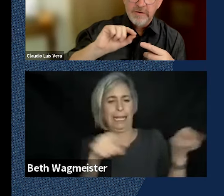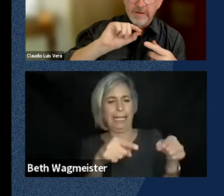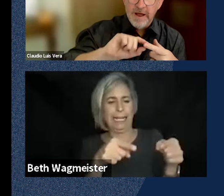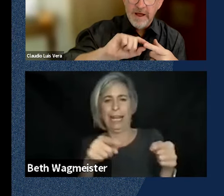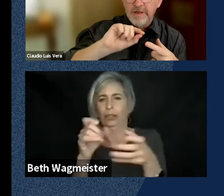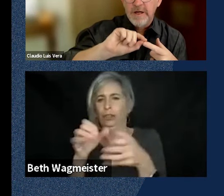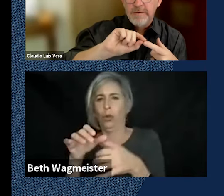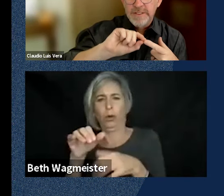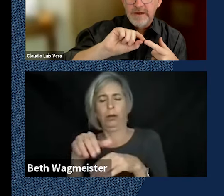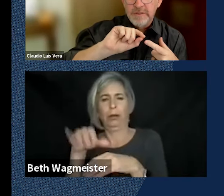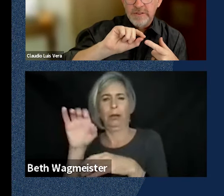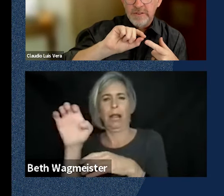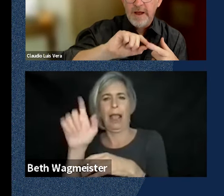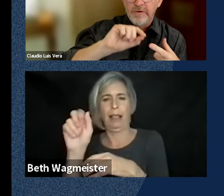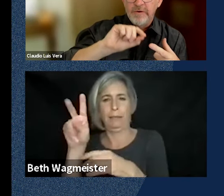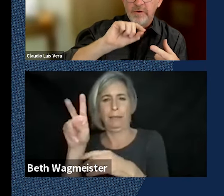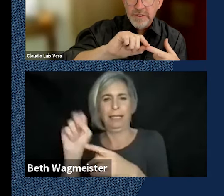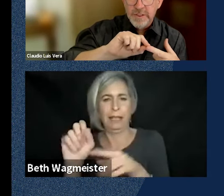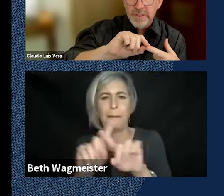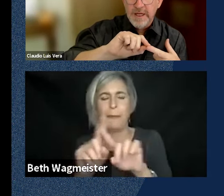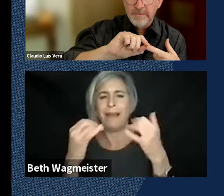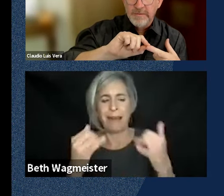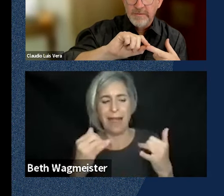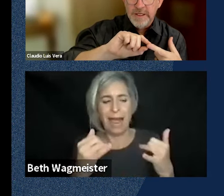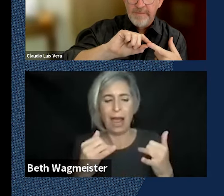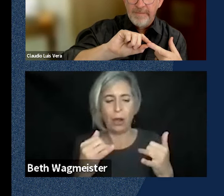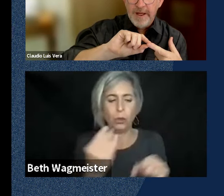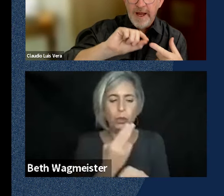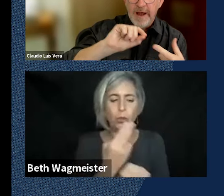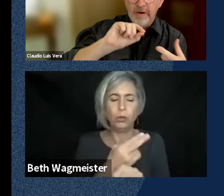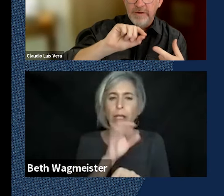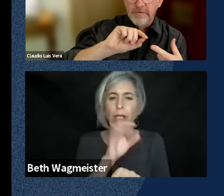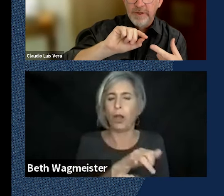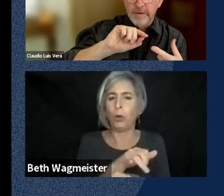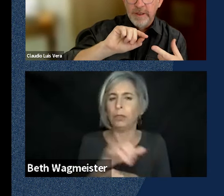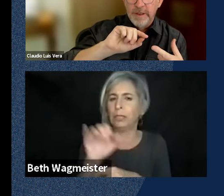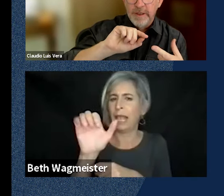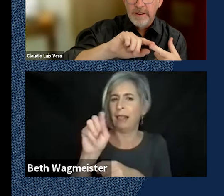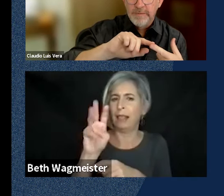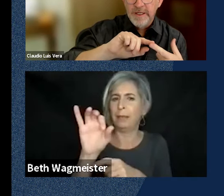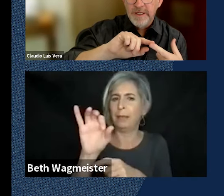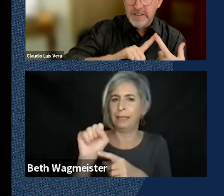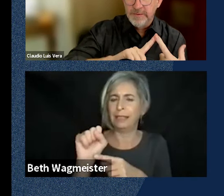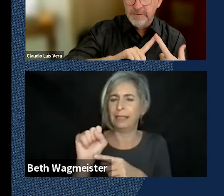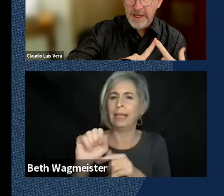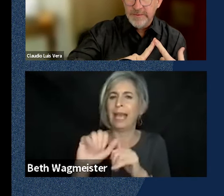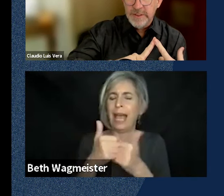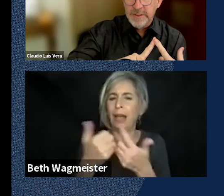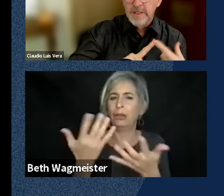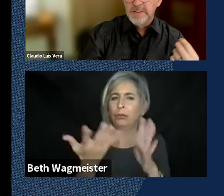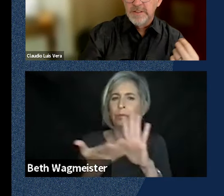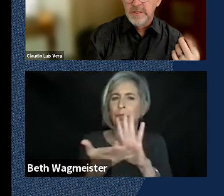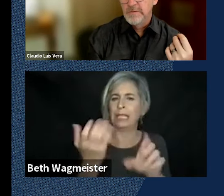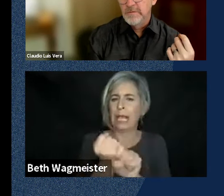So a lot of it comes down to how you use those elements, and how you give them accessible names.